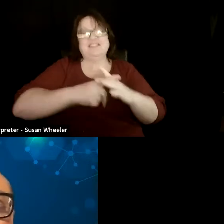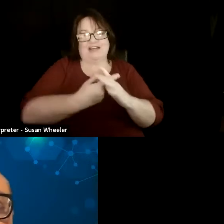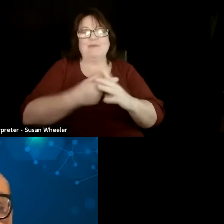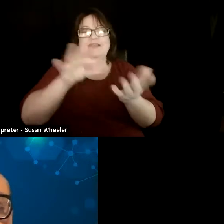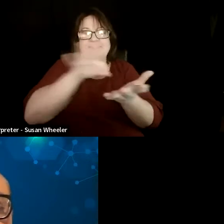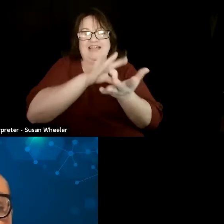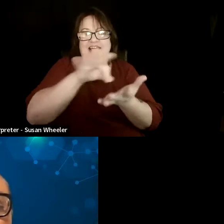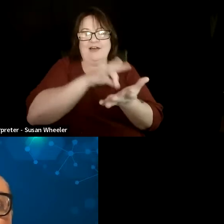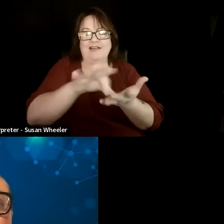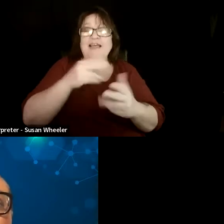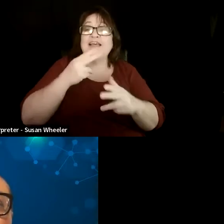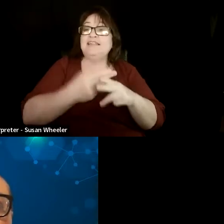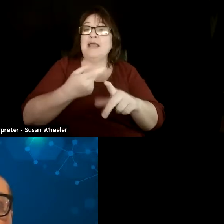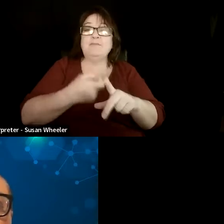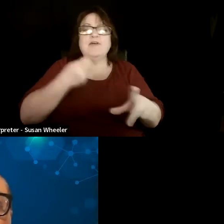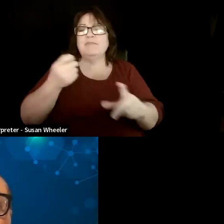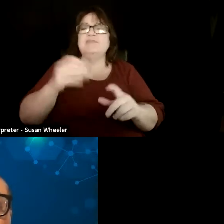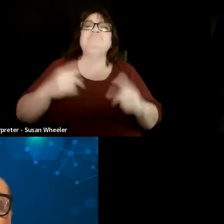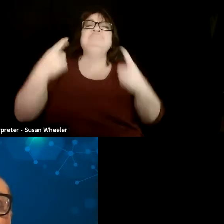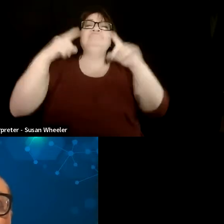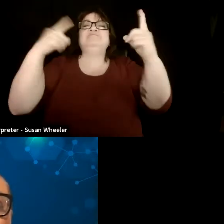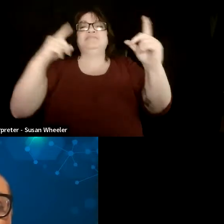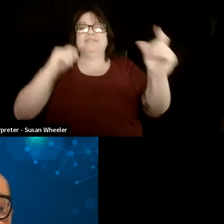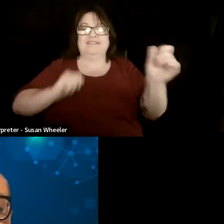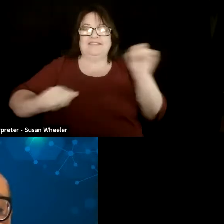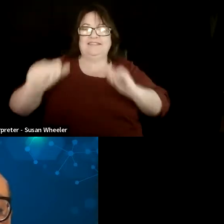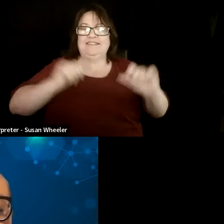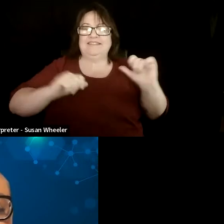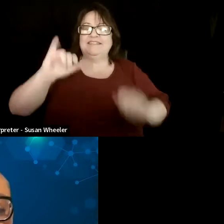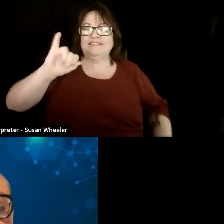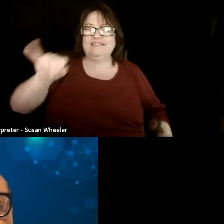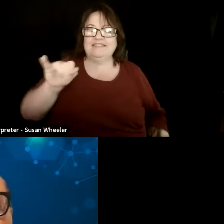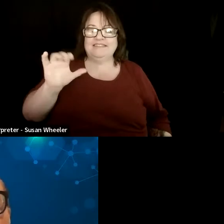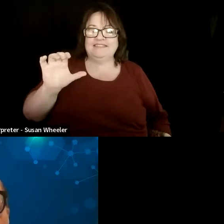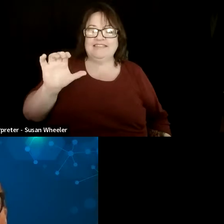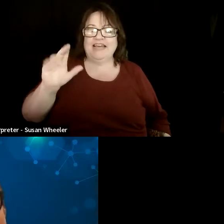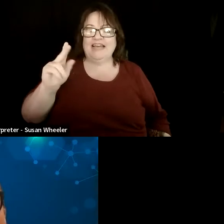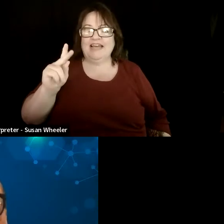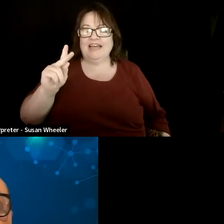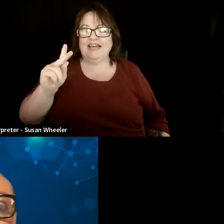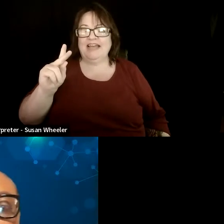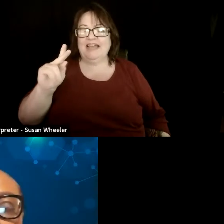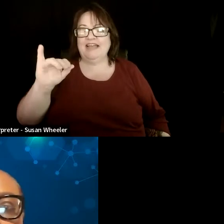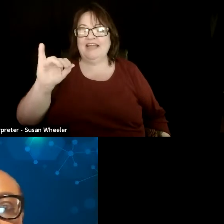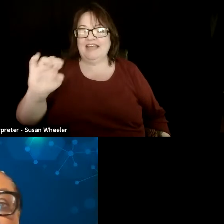named after the esteemed child actor, Jackie Coogan. And these accounts do mandate